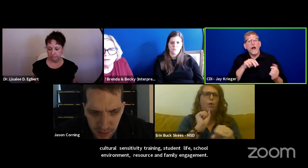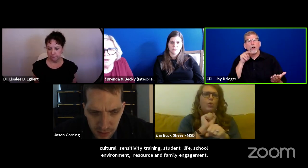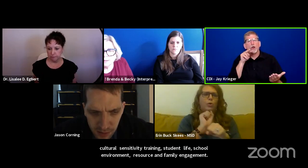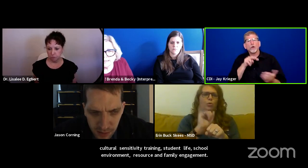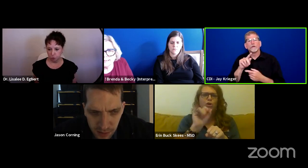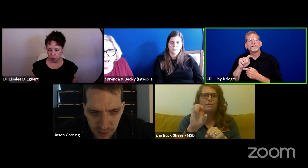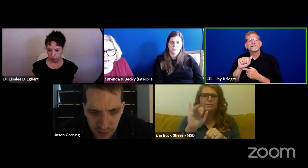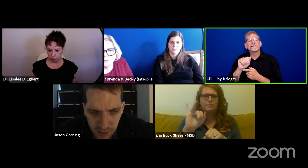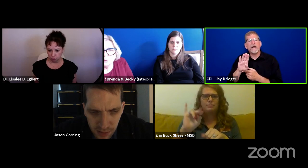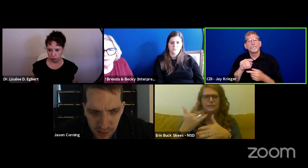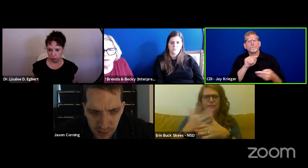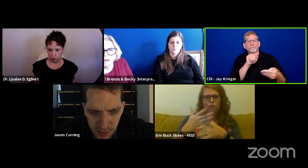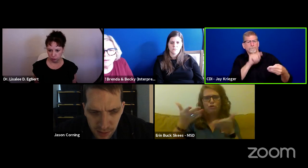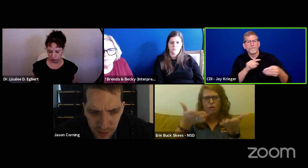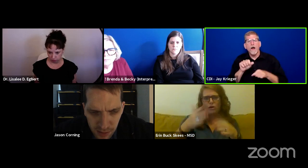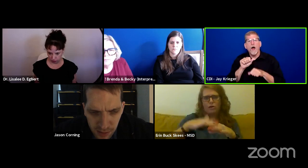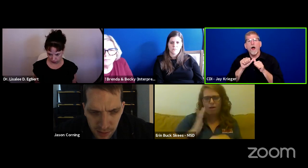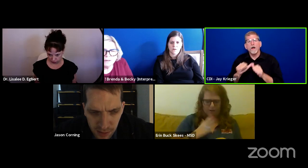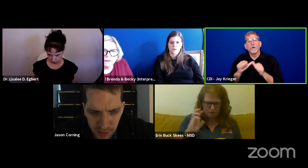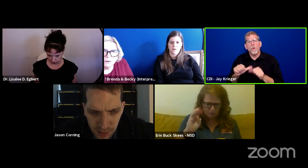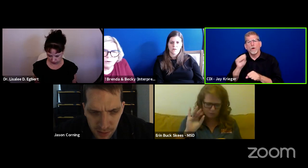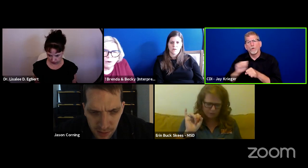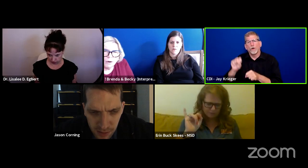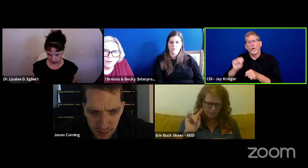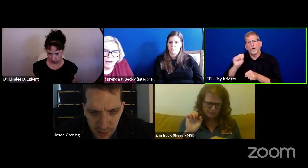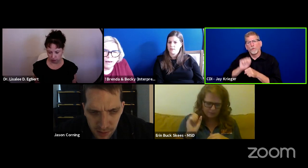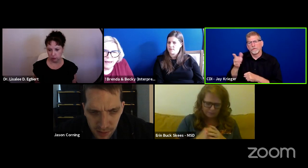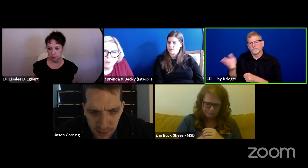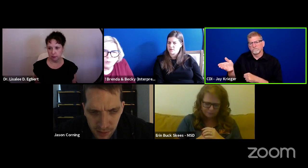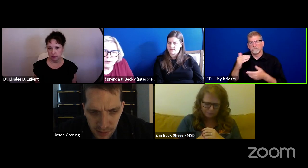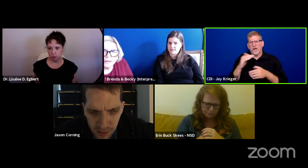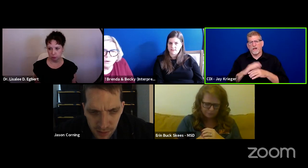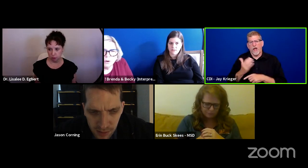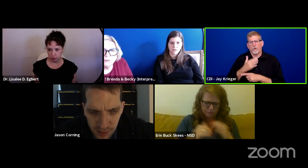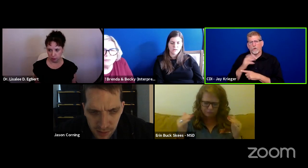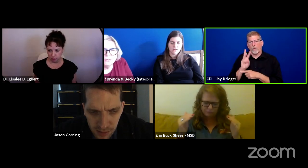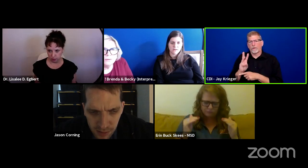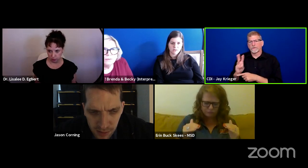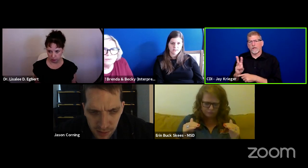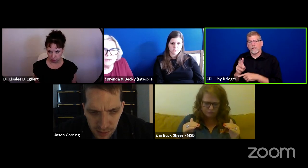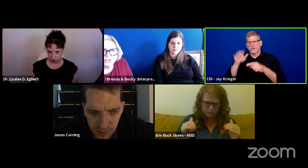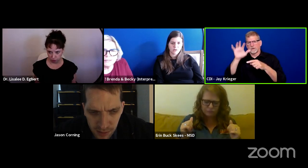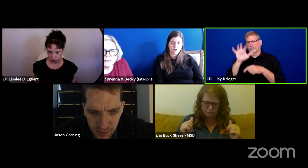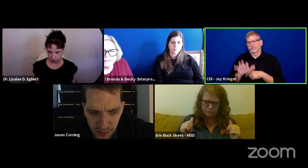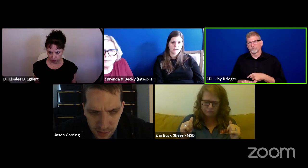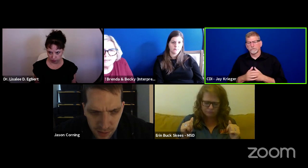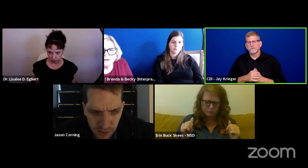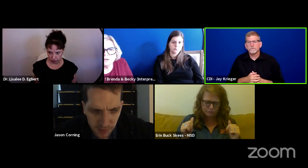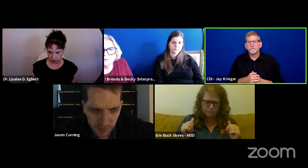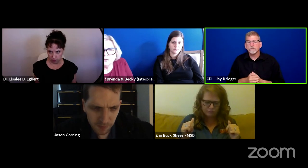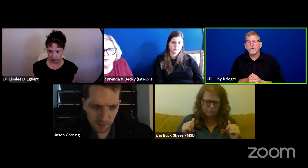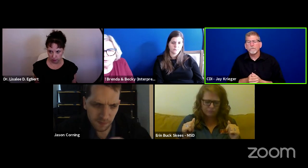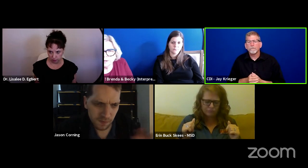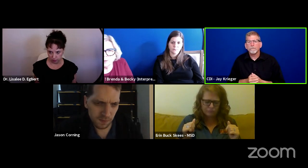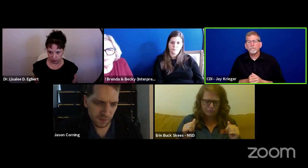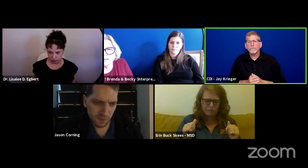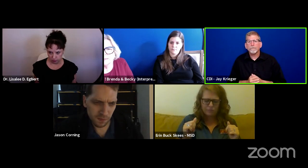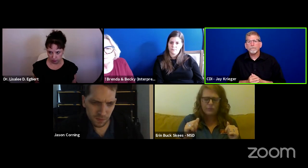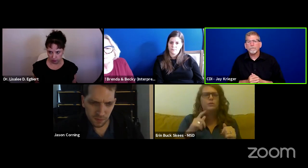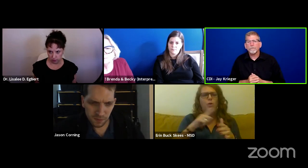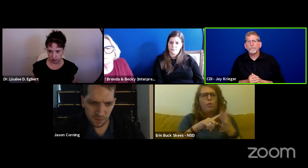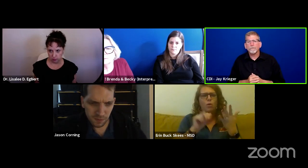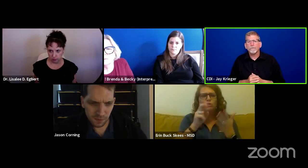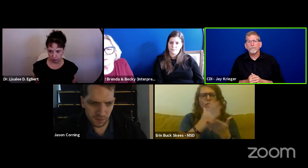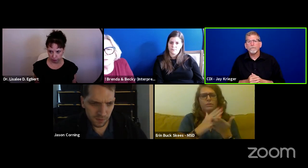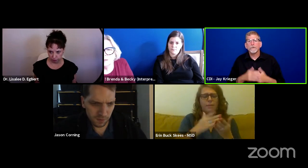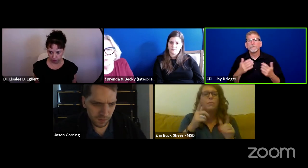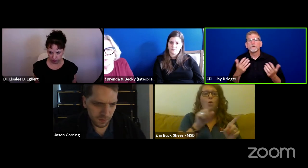You can see a tab on how we're working on injustices in our community on our website.